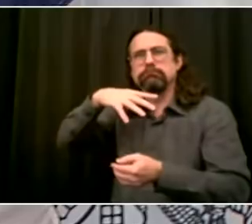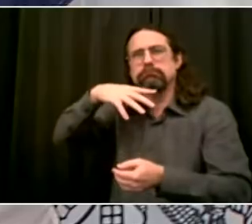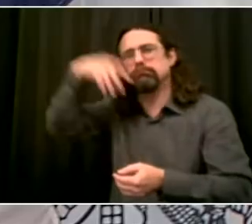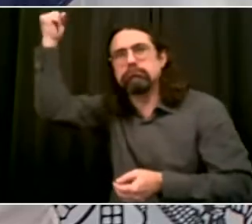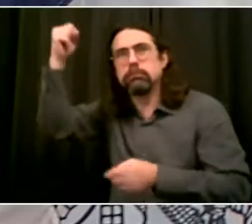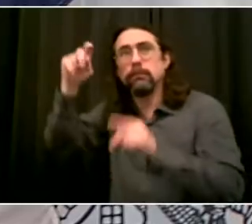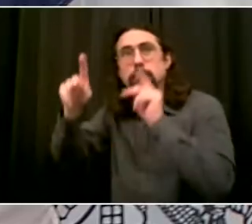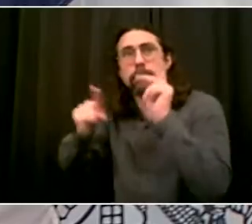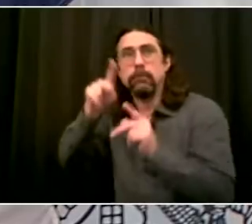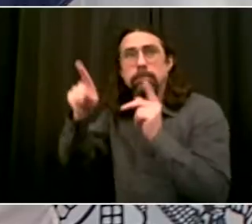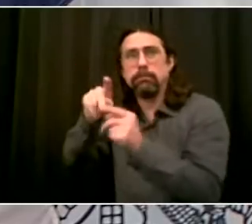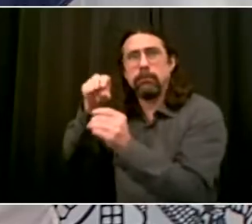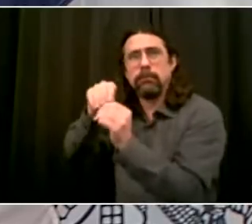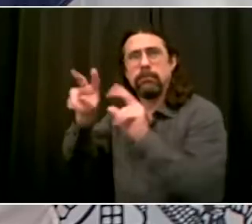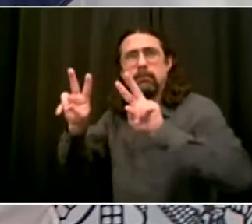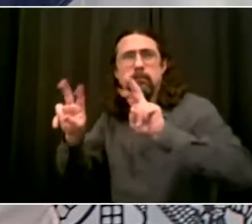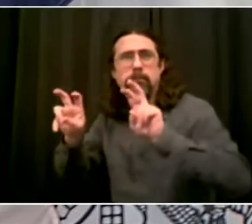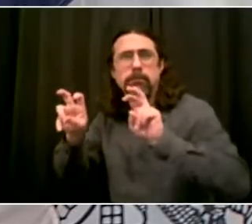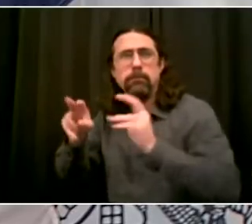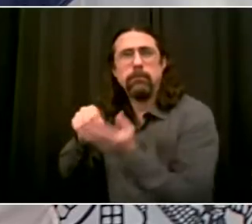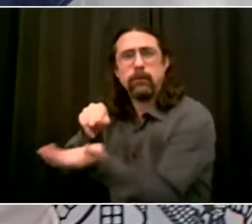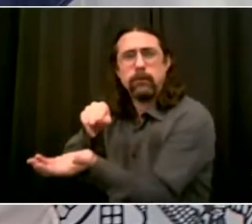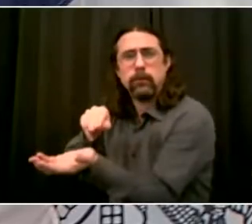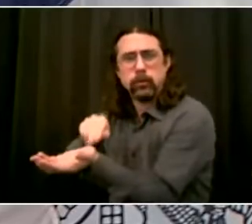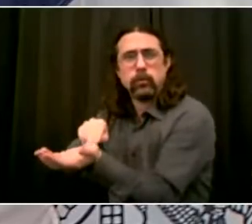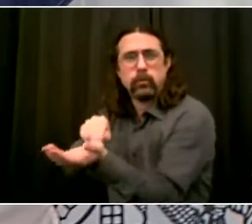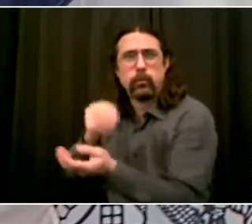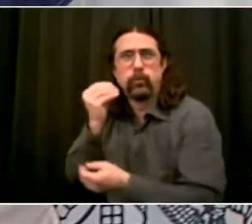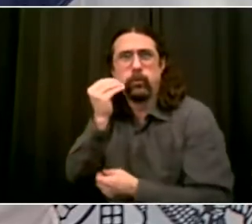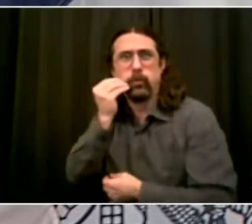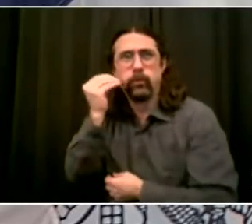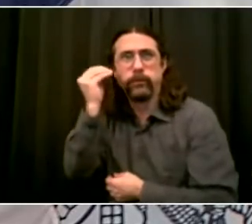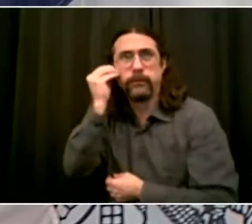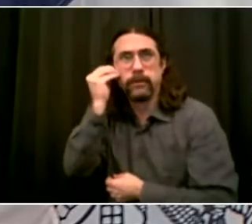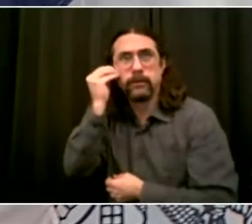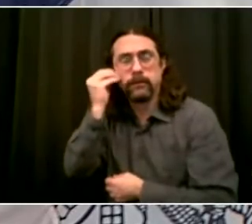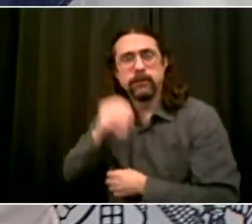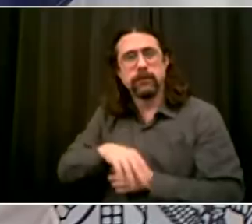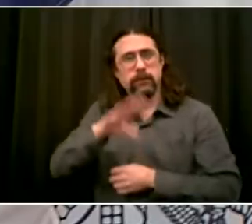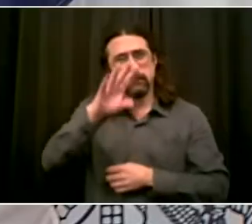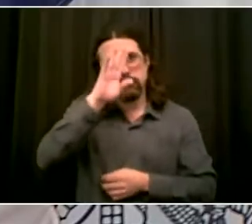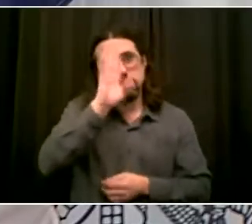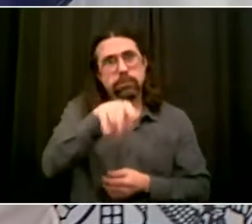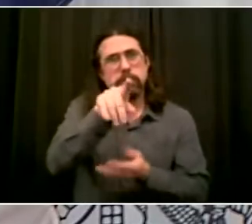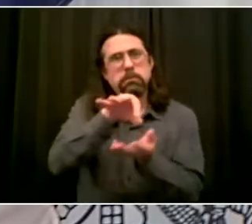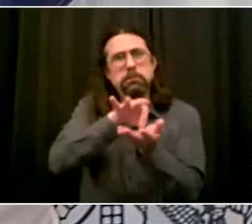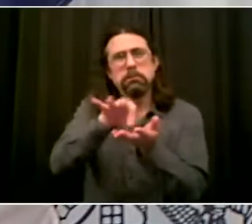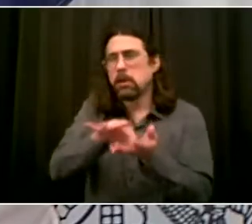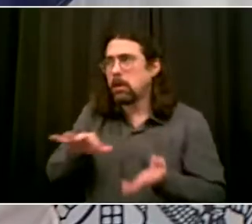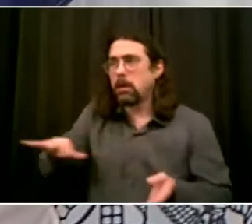MOMORE THAHAN THEE 170,000 DOSES YOU'RE GOING TO GET. SO I WONDER IF THEY SHOULD TAKE